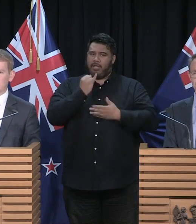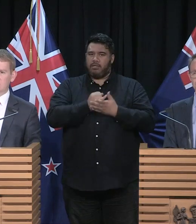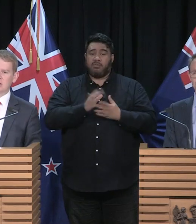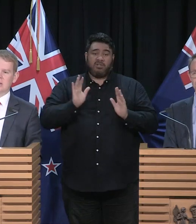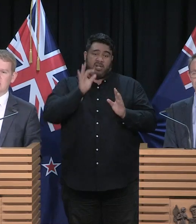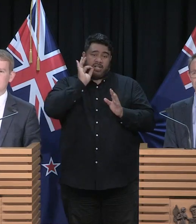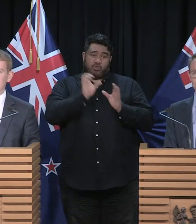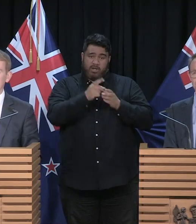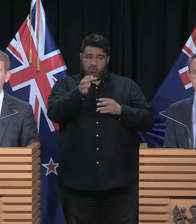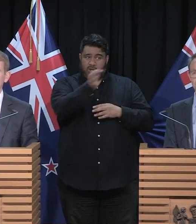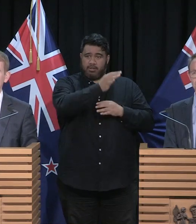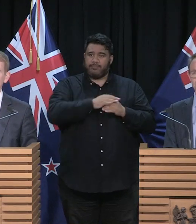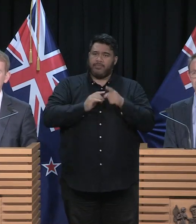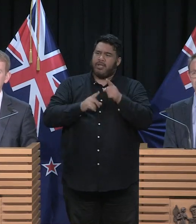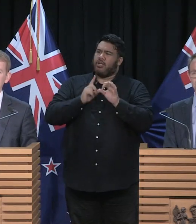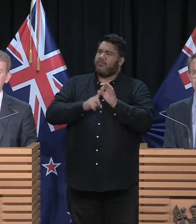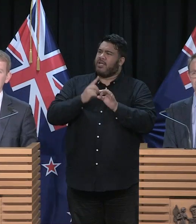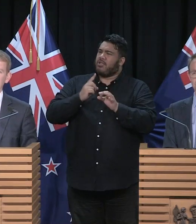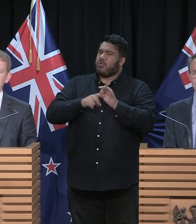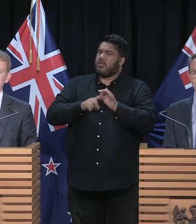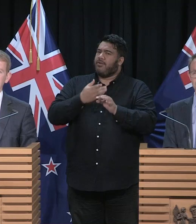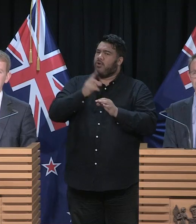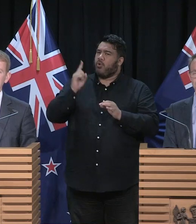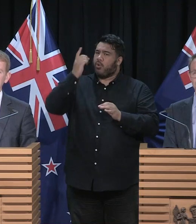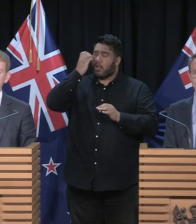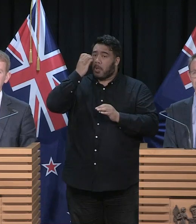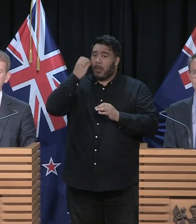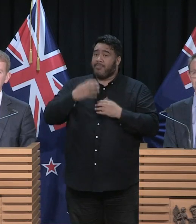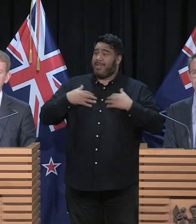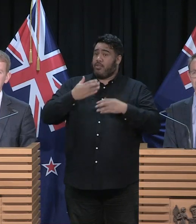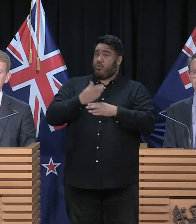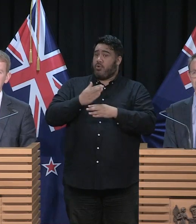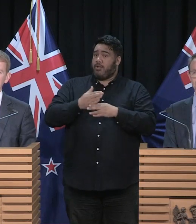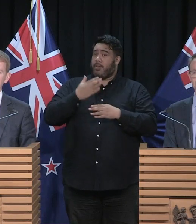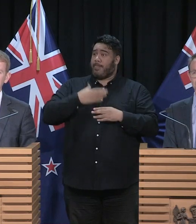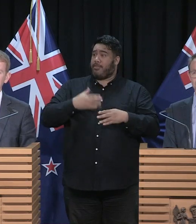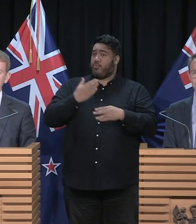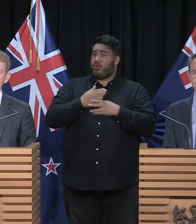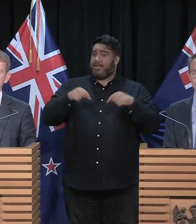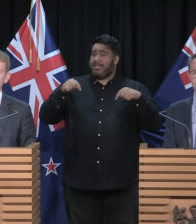Walker should come back to Parliament and front up about his disgraceful and grubby